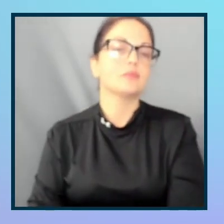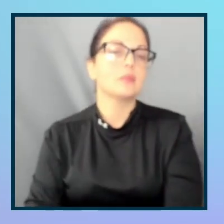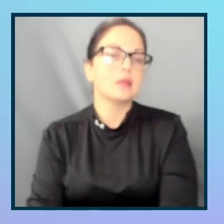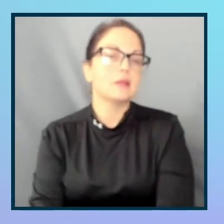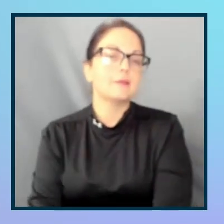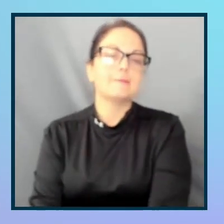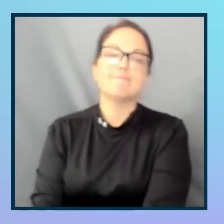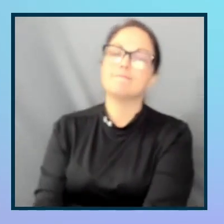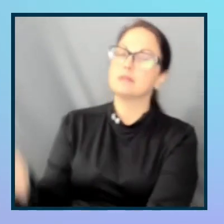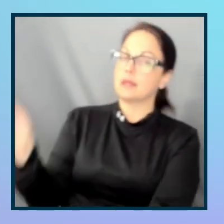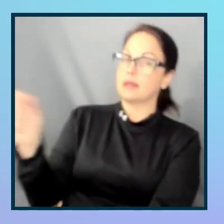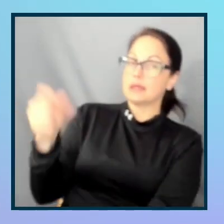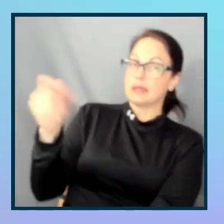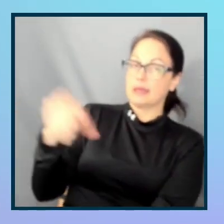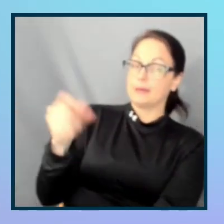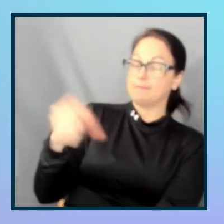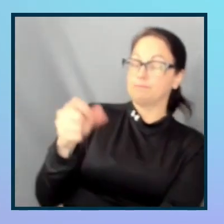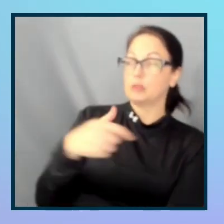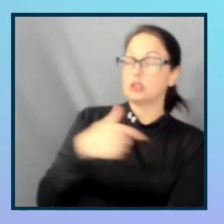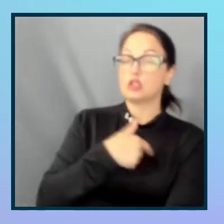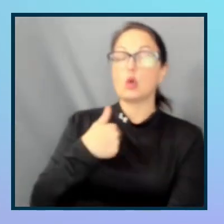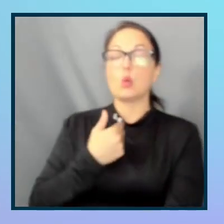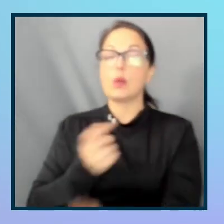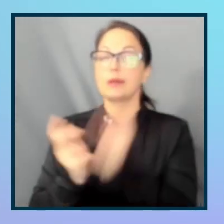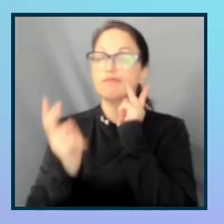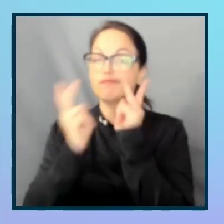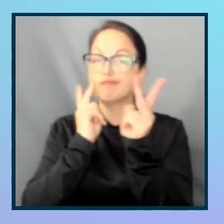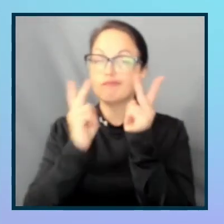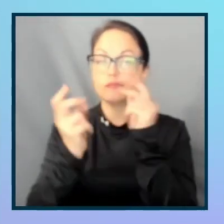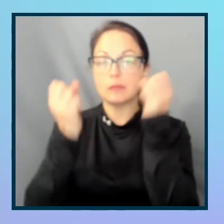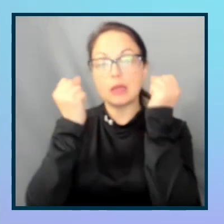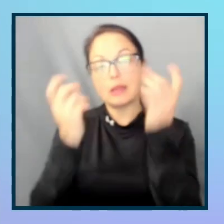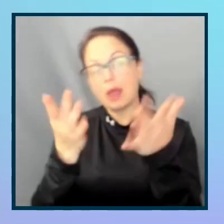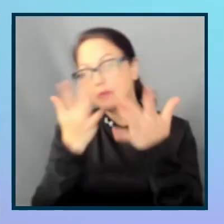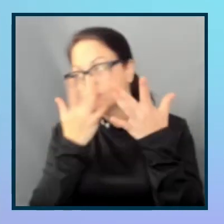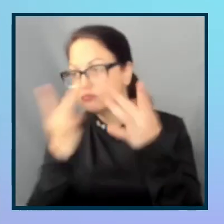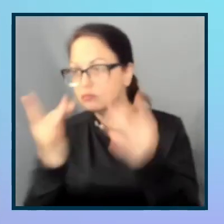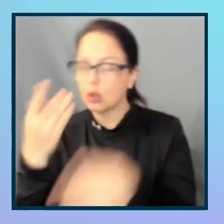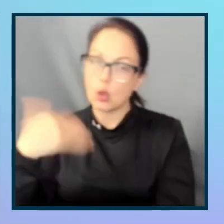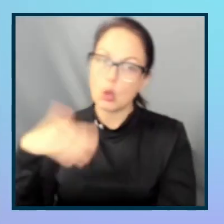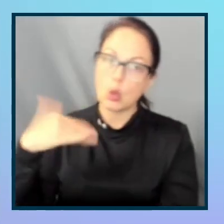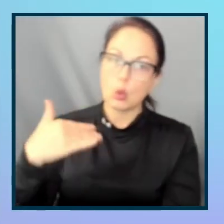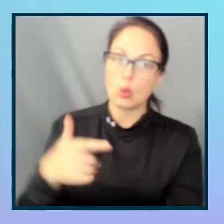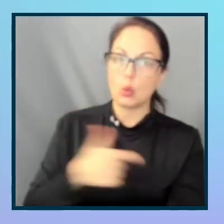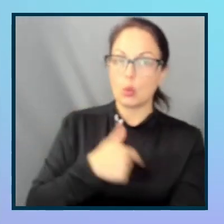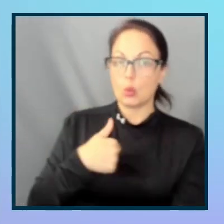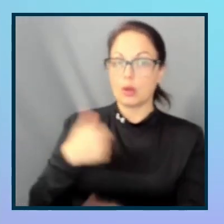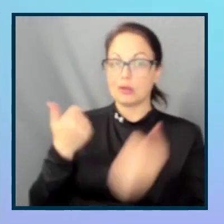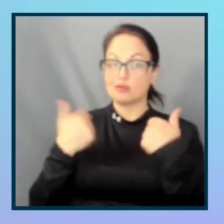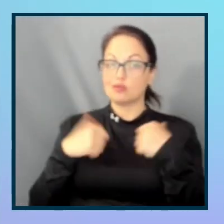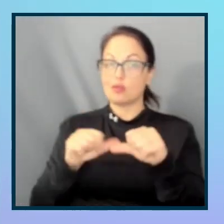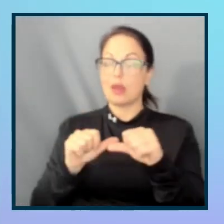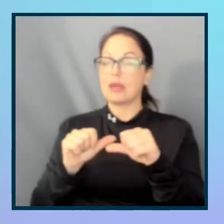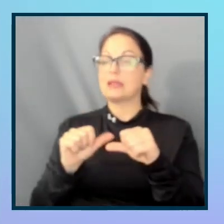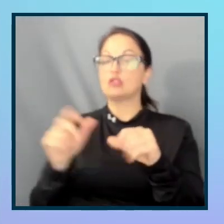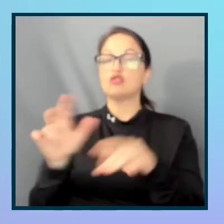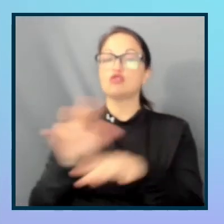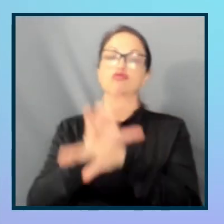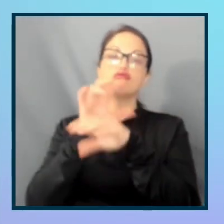we're definitely seeing a lot of interest. And so we're trying to truthfully take our UX traditional roles and our accessibility roles